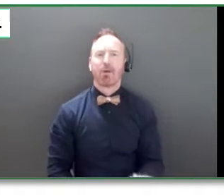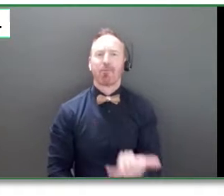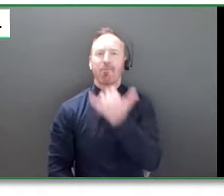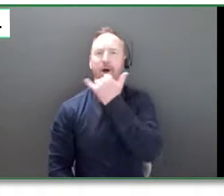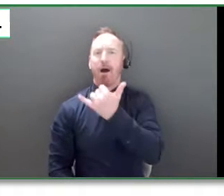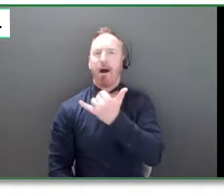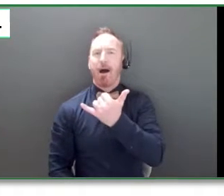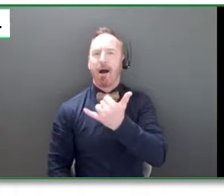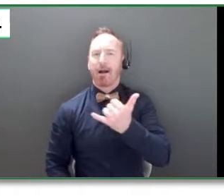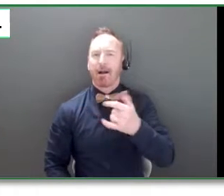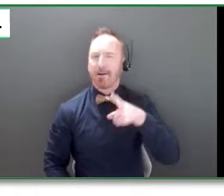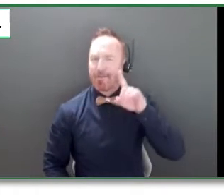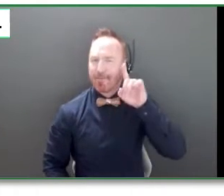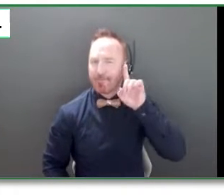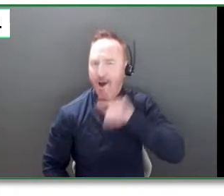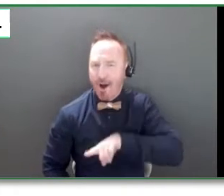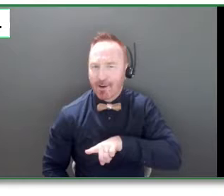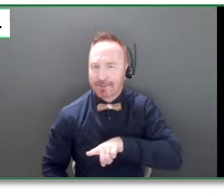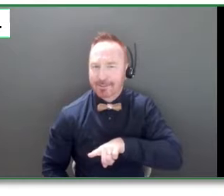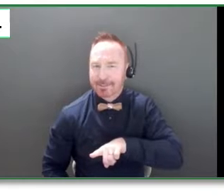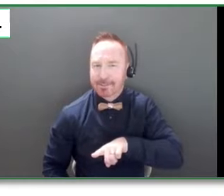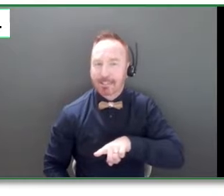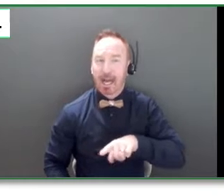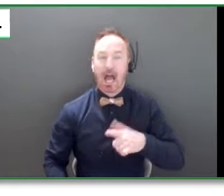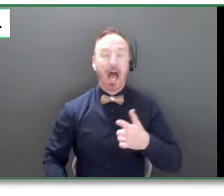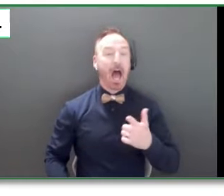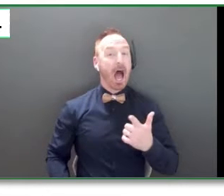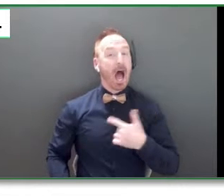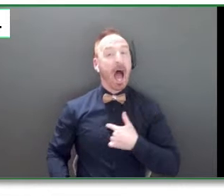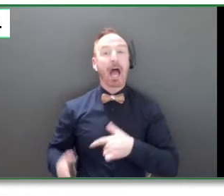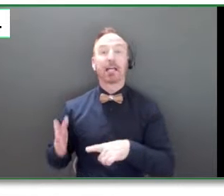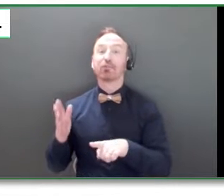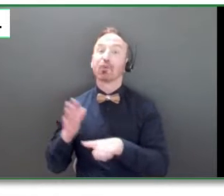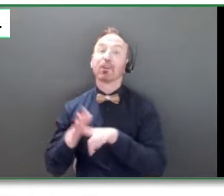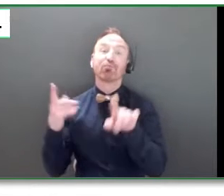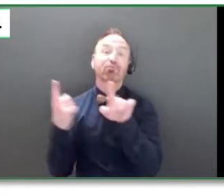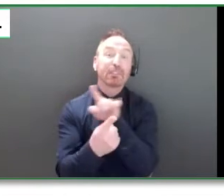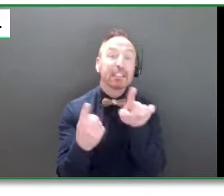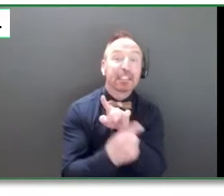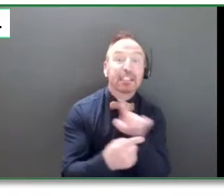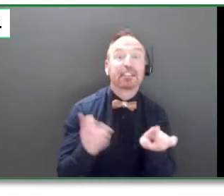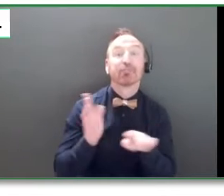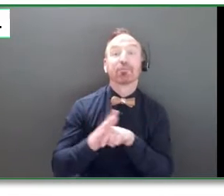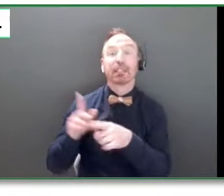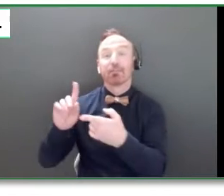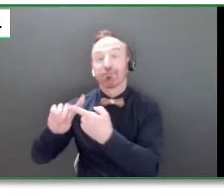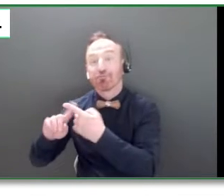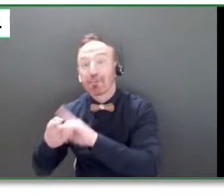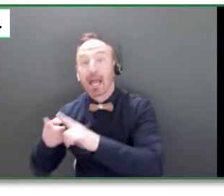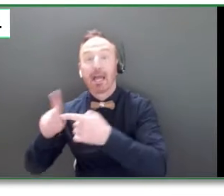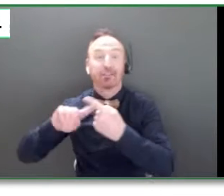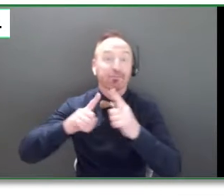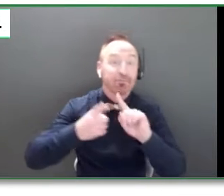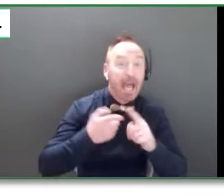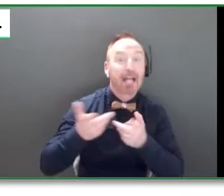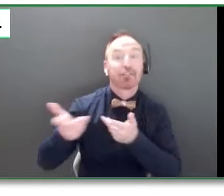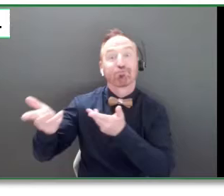I make friends just like everyone else and my friends have the same interest as